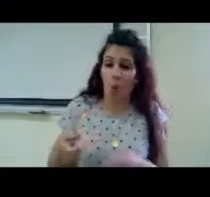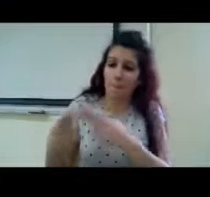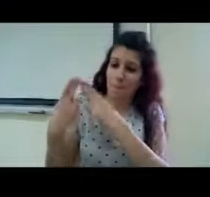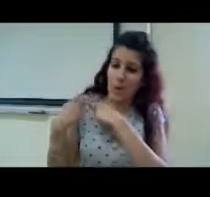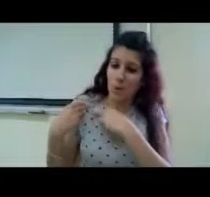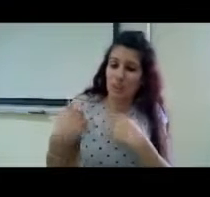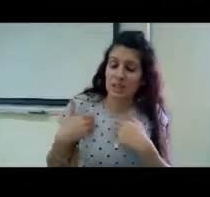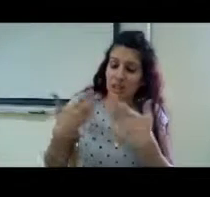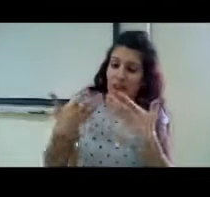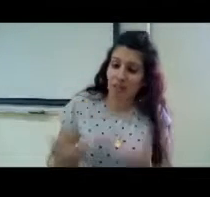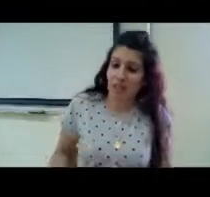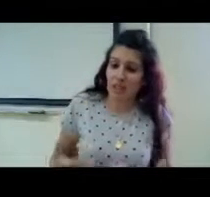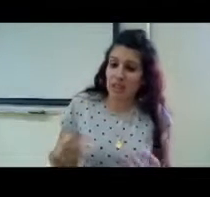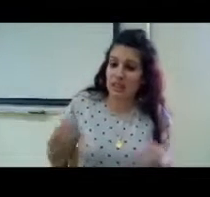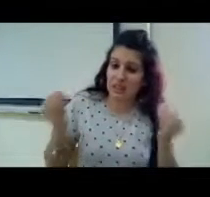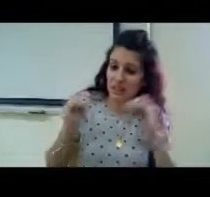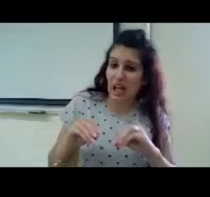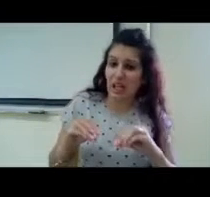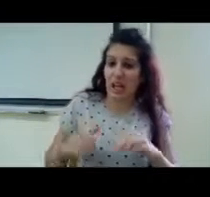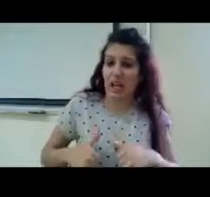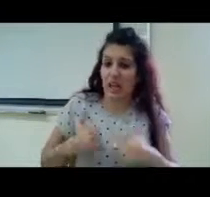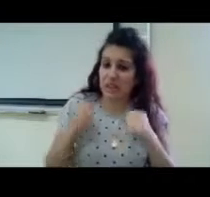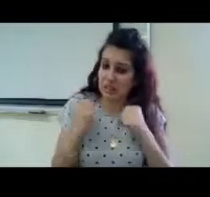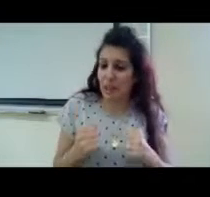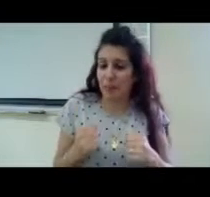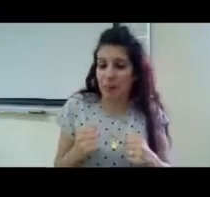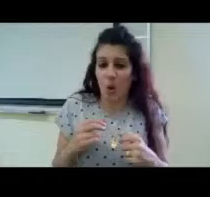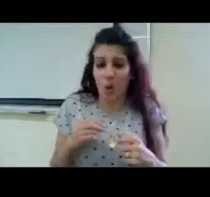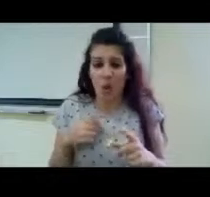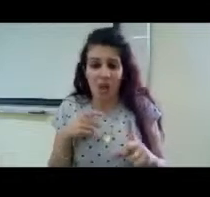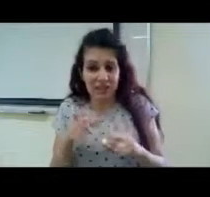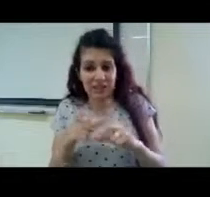disabilities are amongst some of the most affected in the marginalized groups